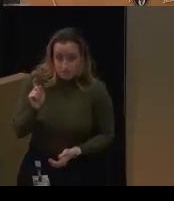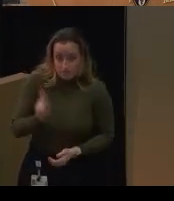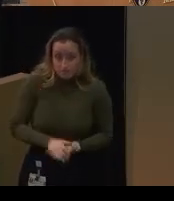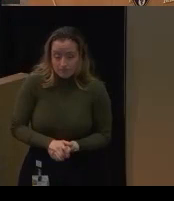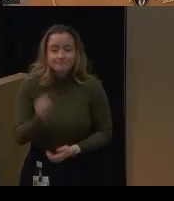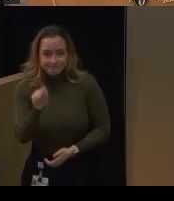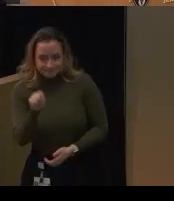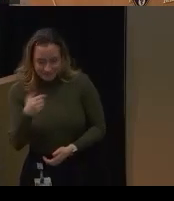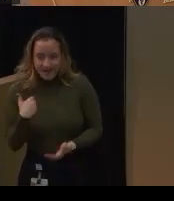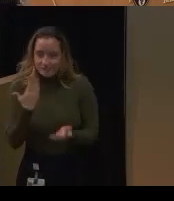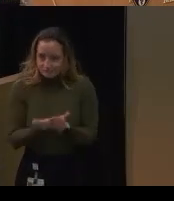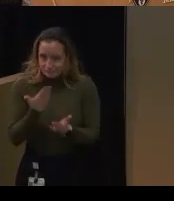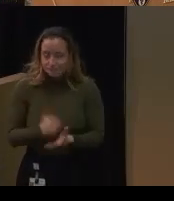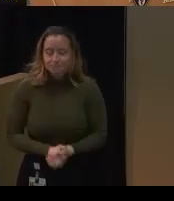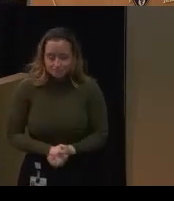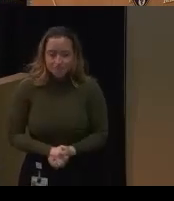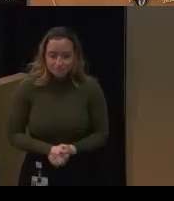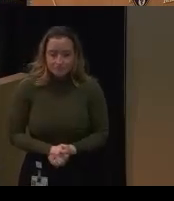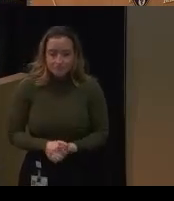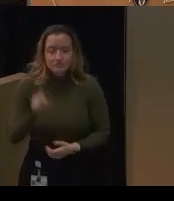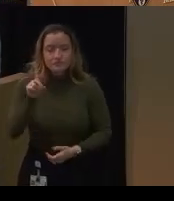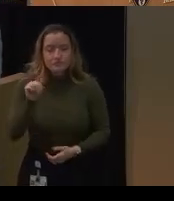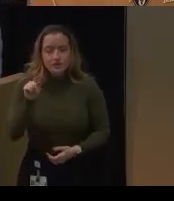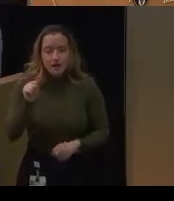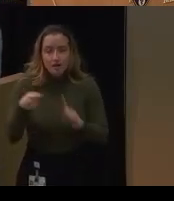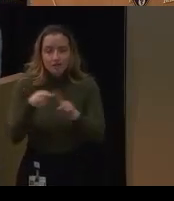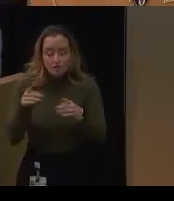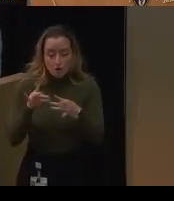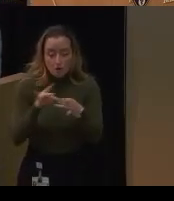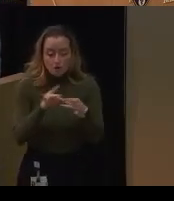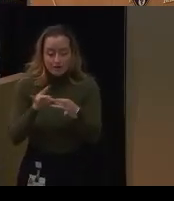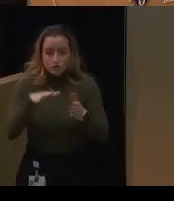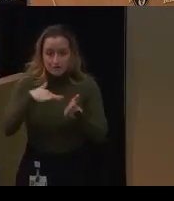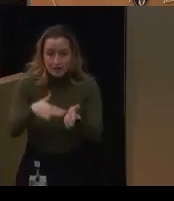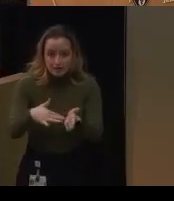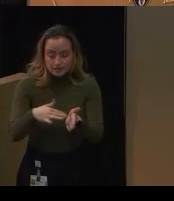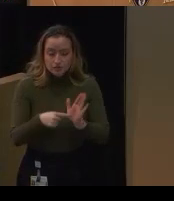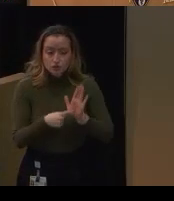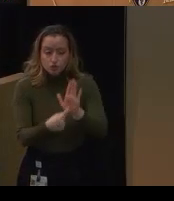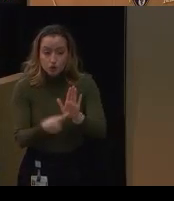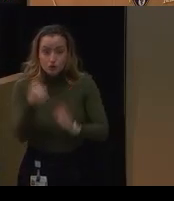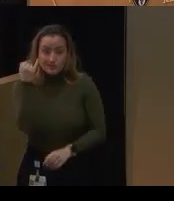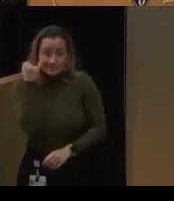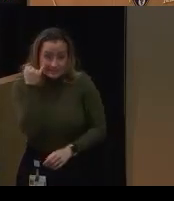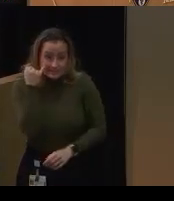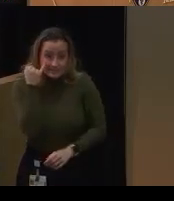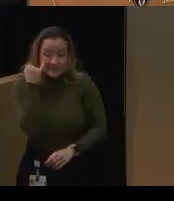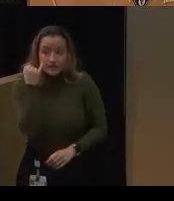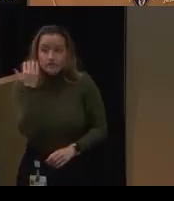and we do there are data from correlational studies showing that greater exposure to Lifetime